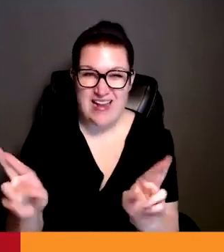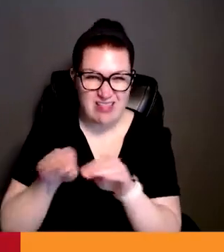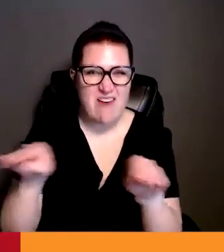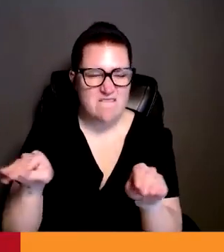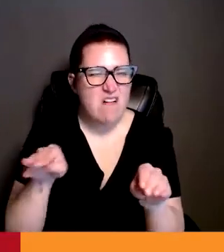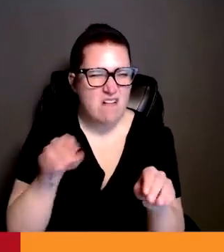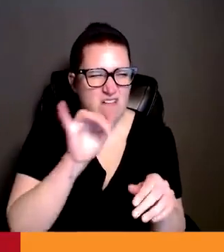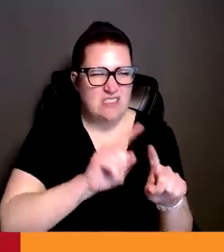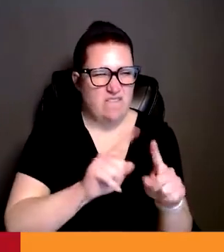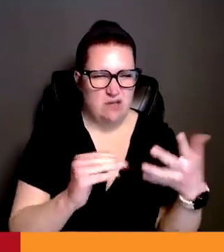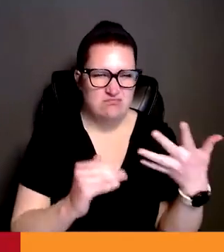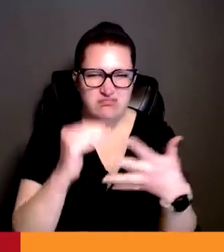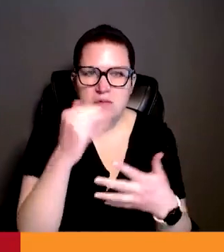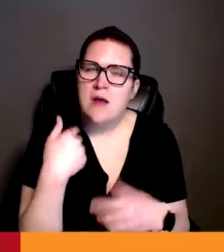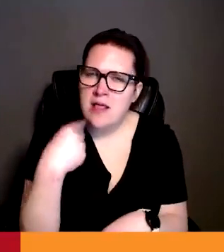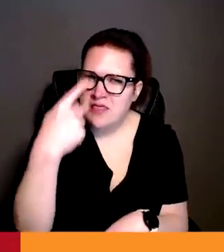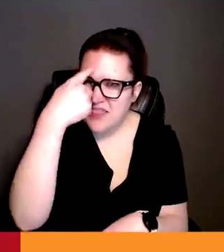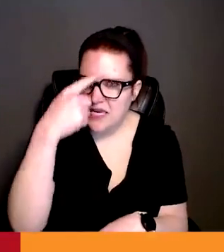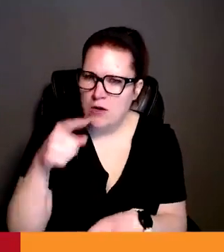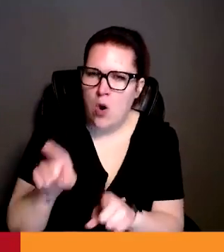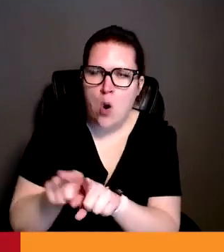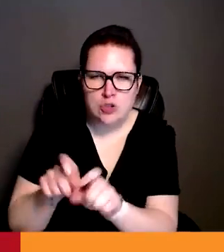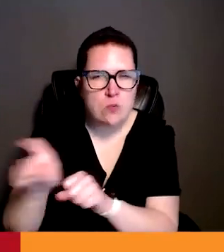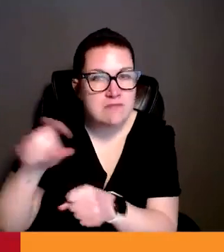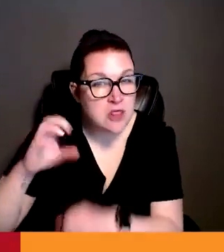And I believe we're sharing them in the chat and will appear there as well.